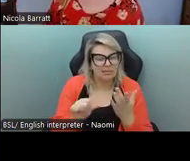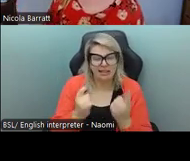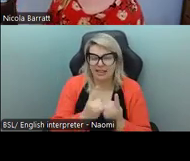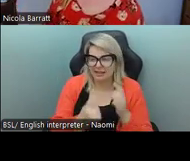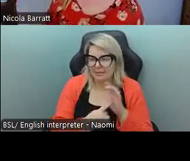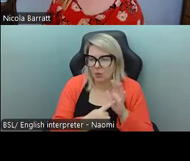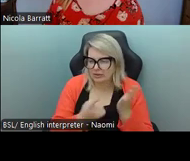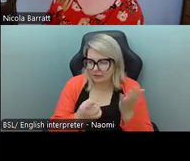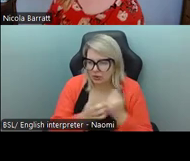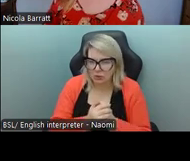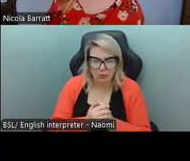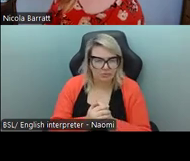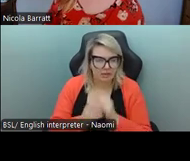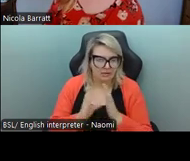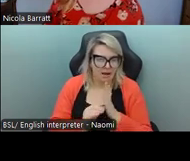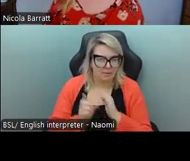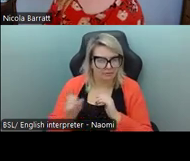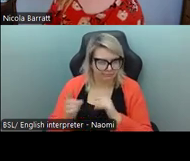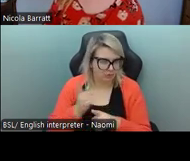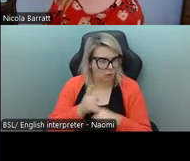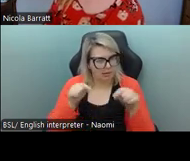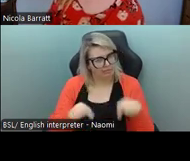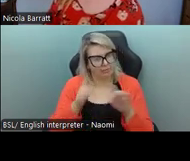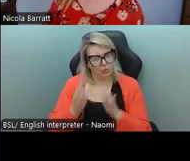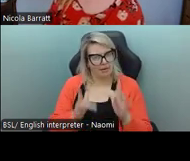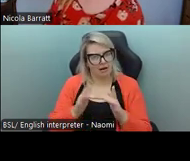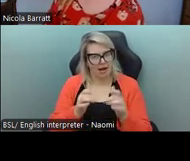I've got one here that's about this webinar that's been pinned on my profile.